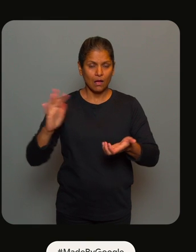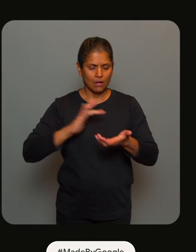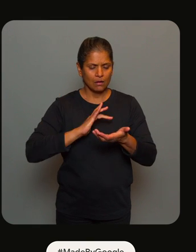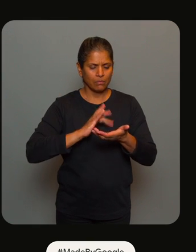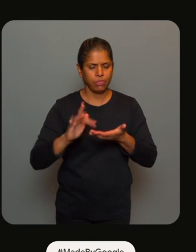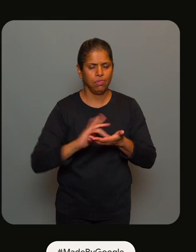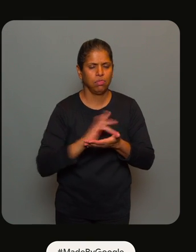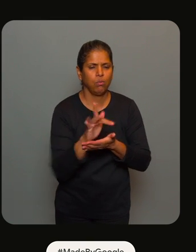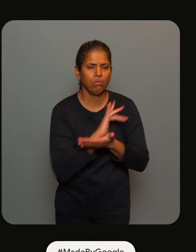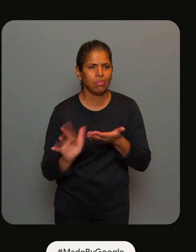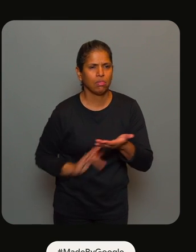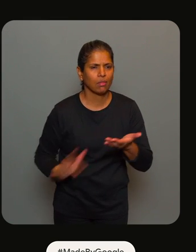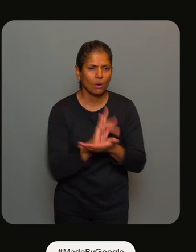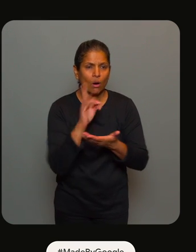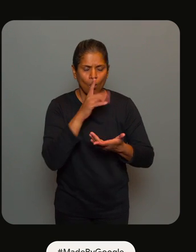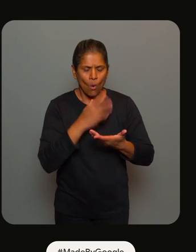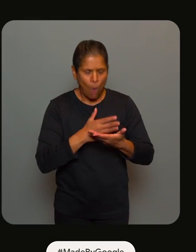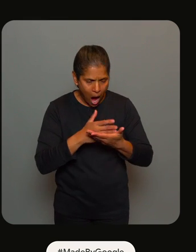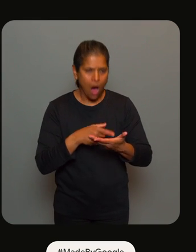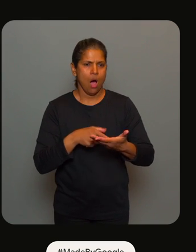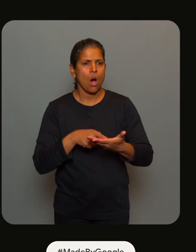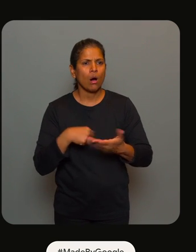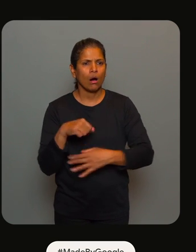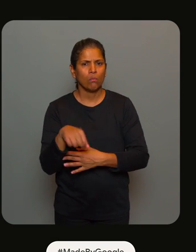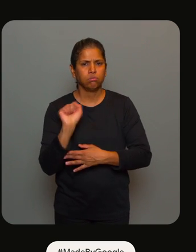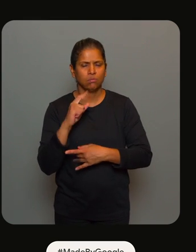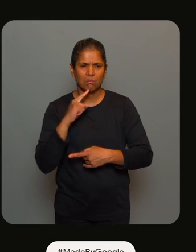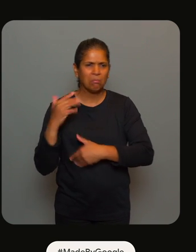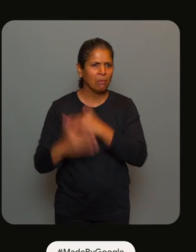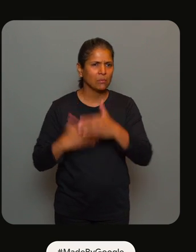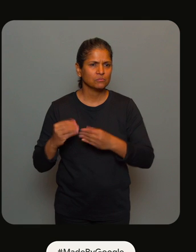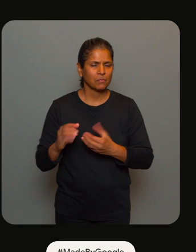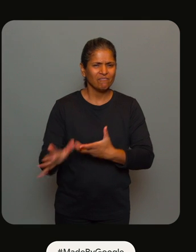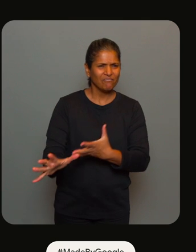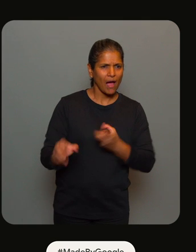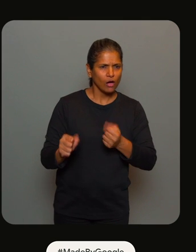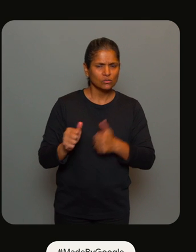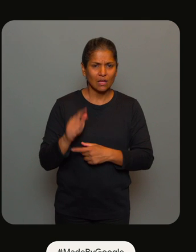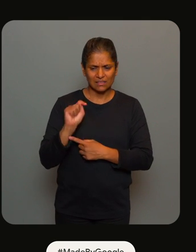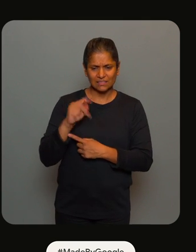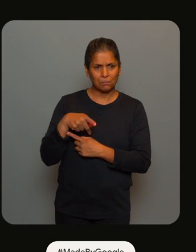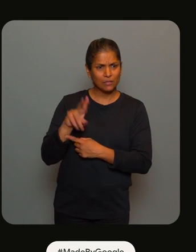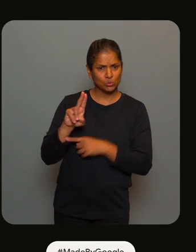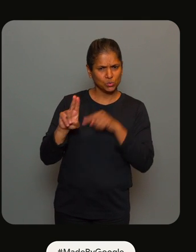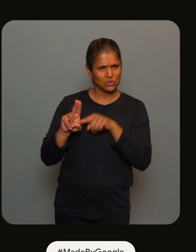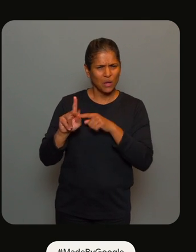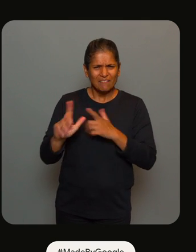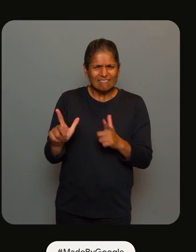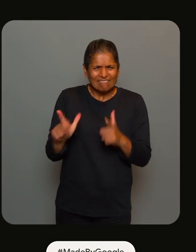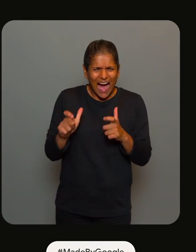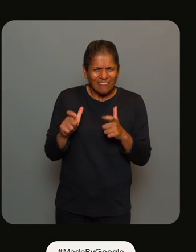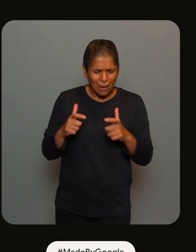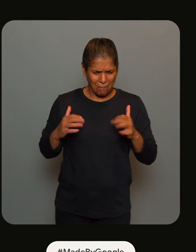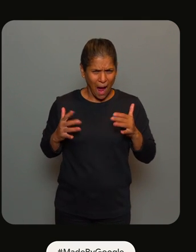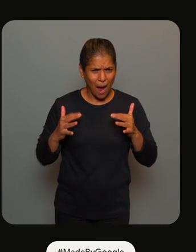we've added a next-generation on-device TPU, which keeps up with our rapidly evolving machine learning research.